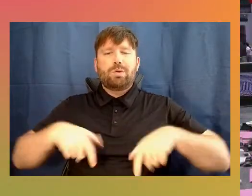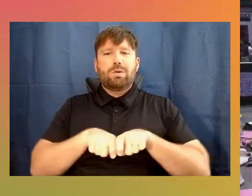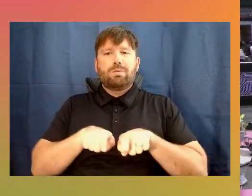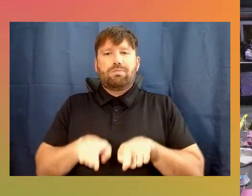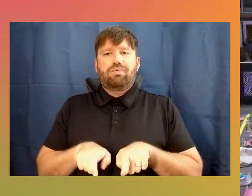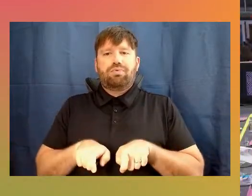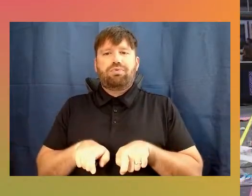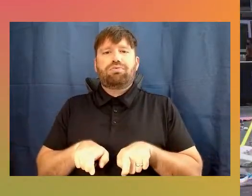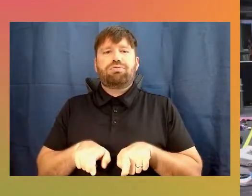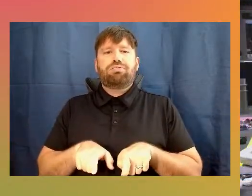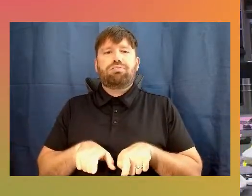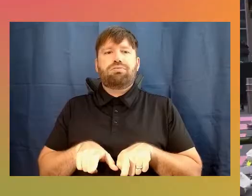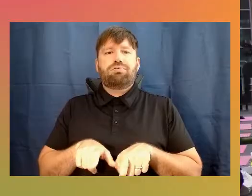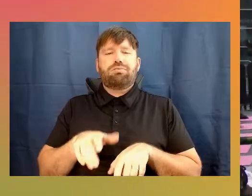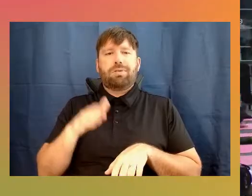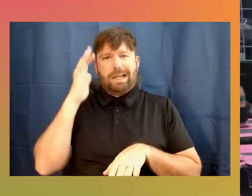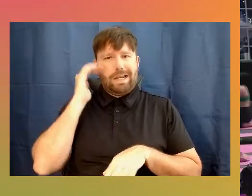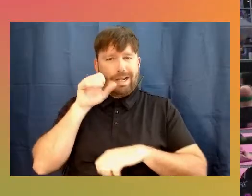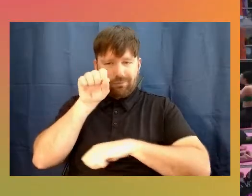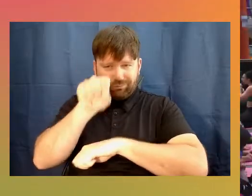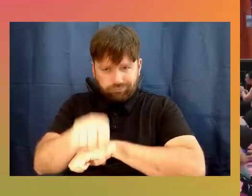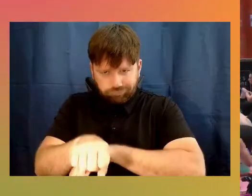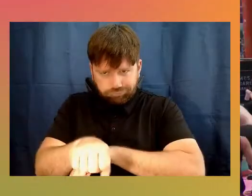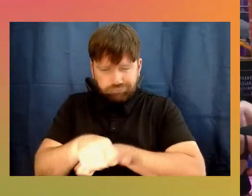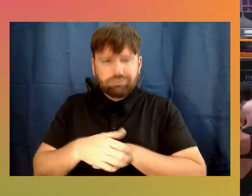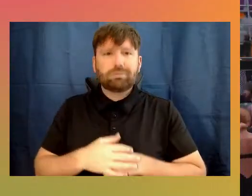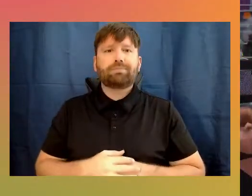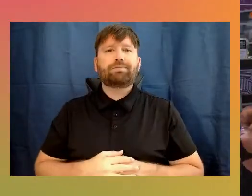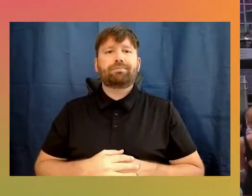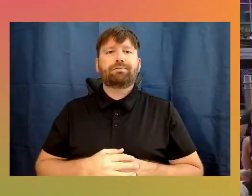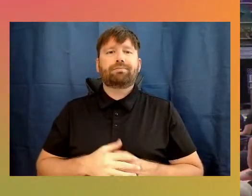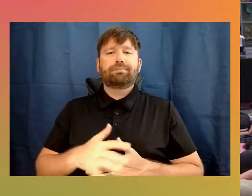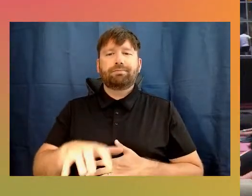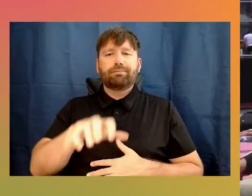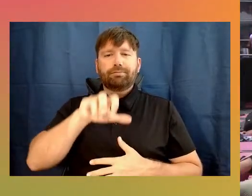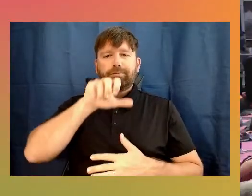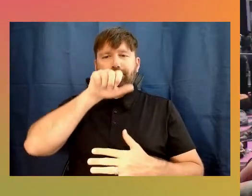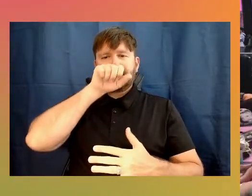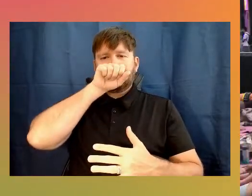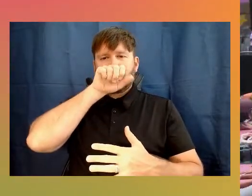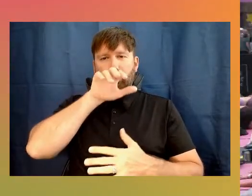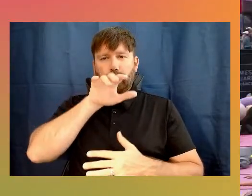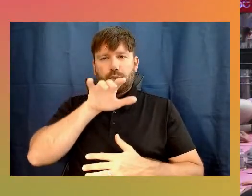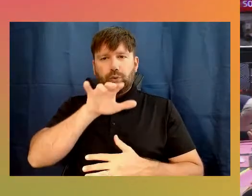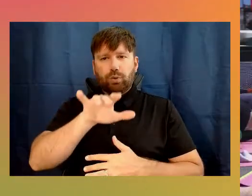CHILDS POSE.